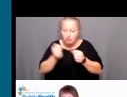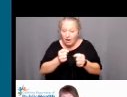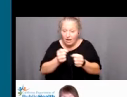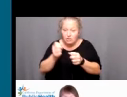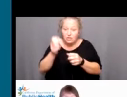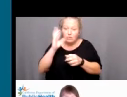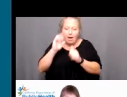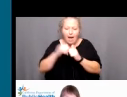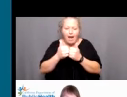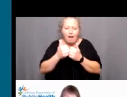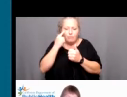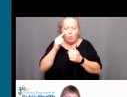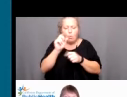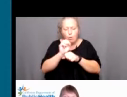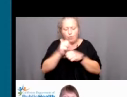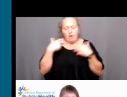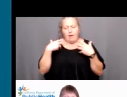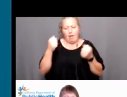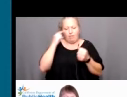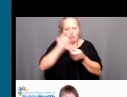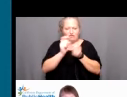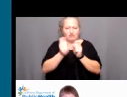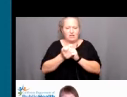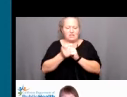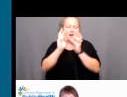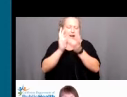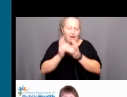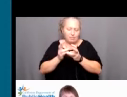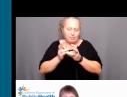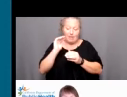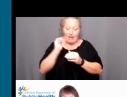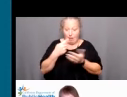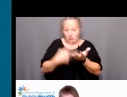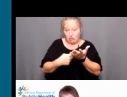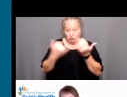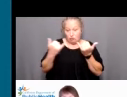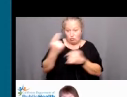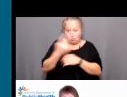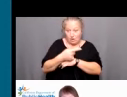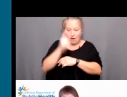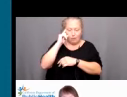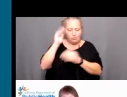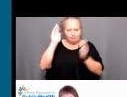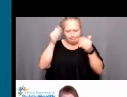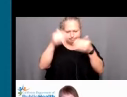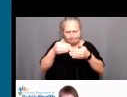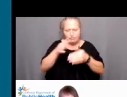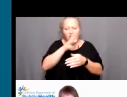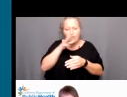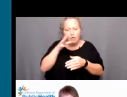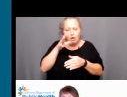changing climate. Although our discussions today will largely center on farm workers and warehouse workers.